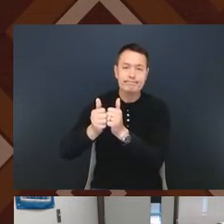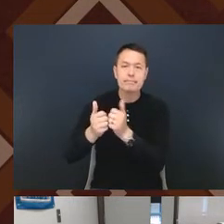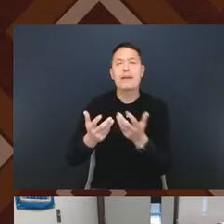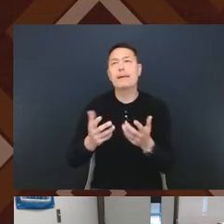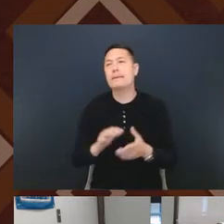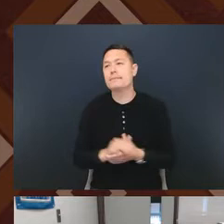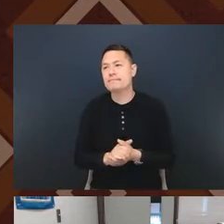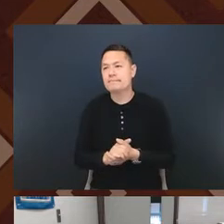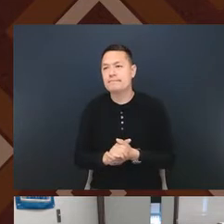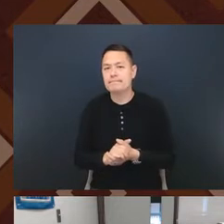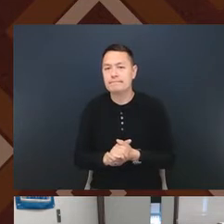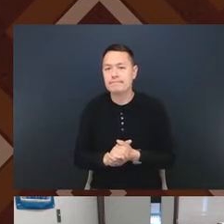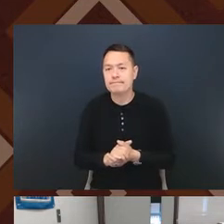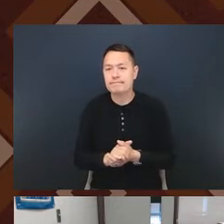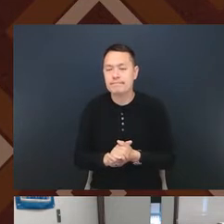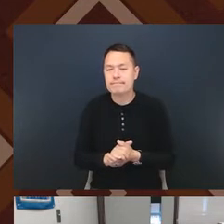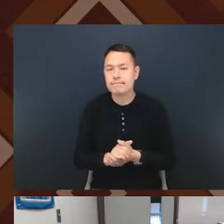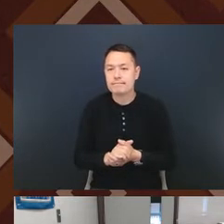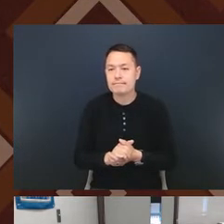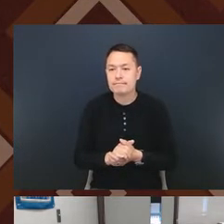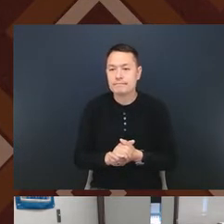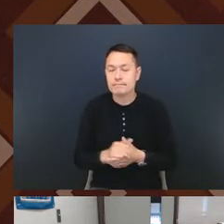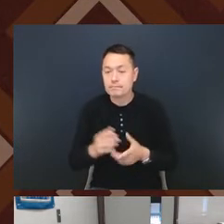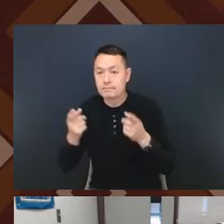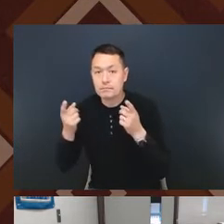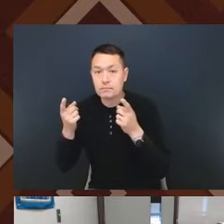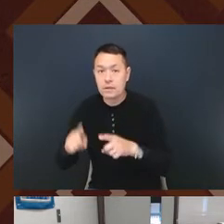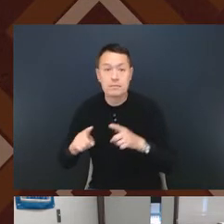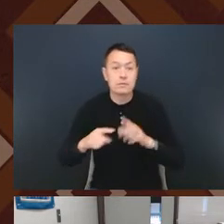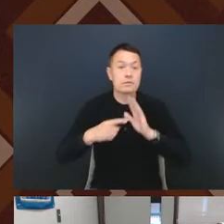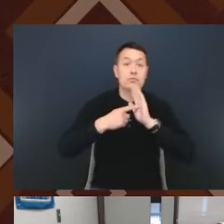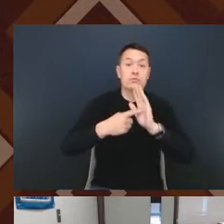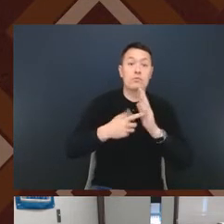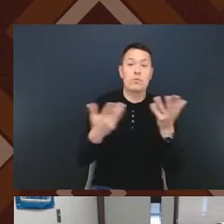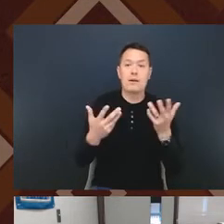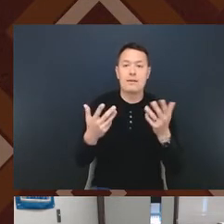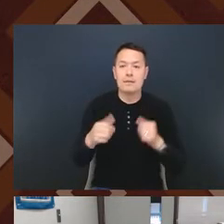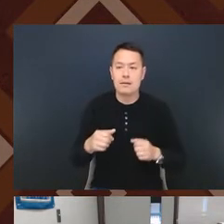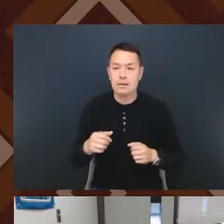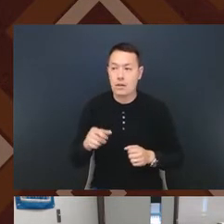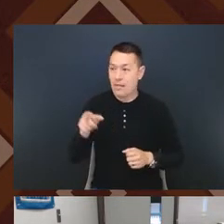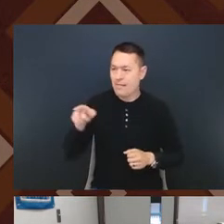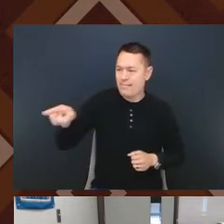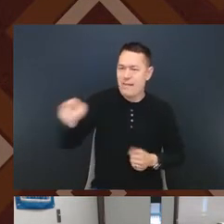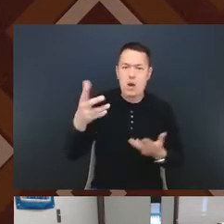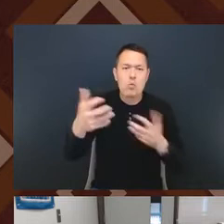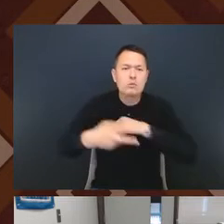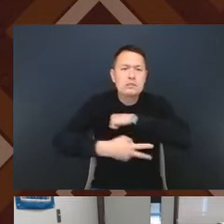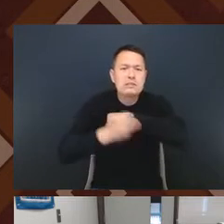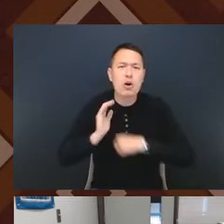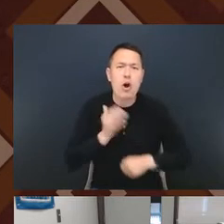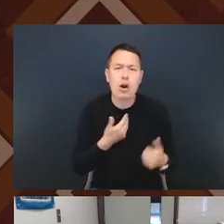you know, takes takes the form of right there. They're coming for our jobs. Right? They're taking our jobs.